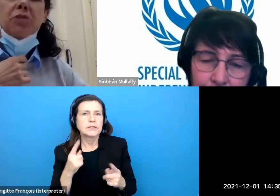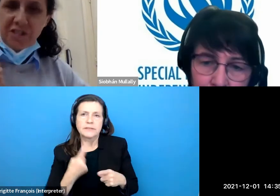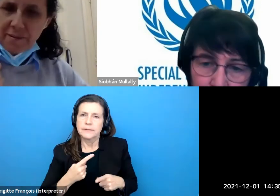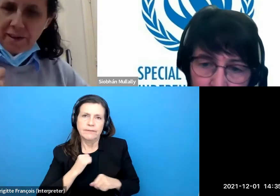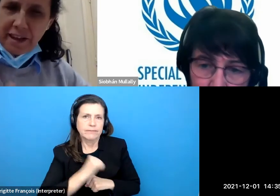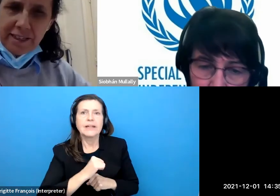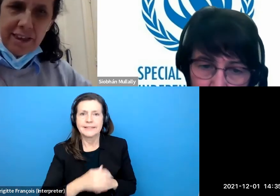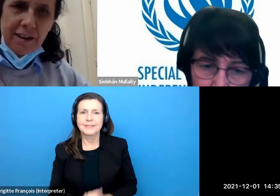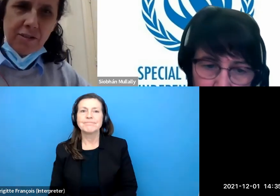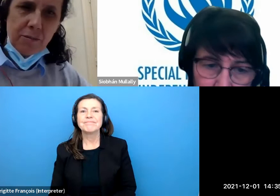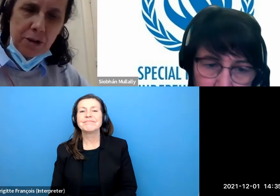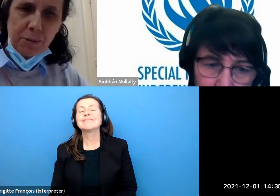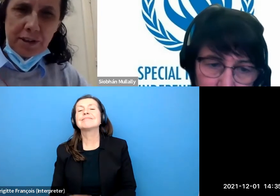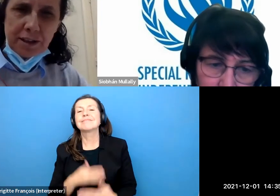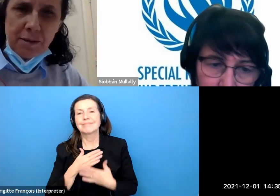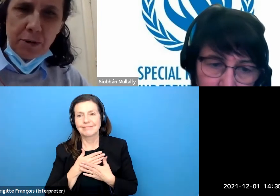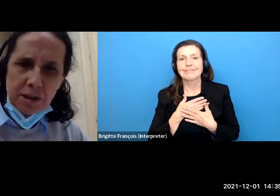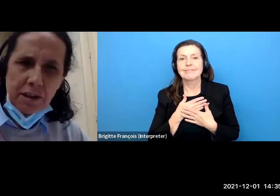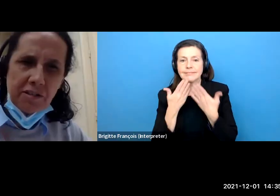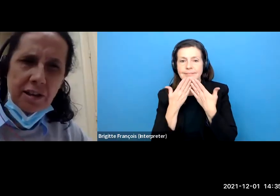Thank you very much, very interesting.